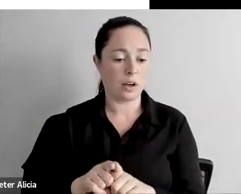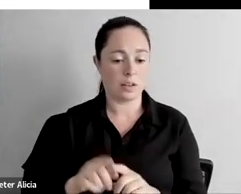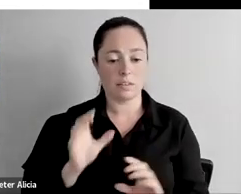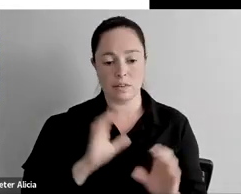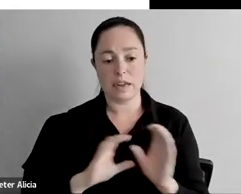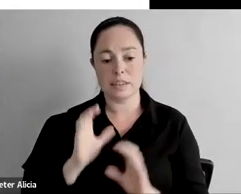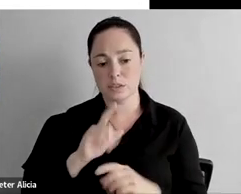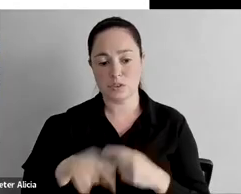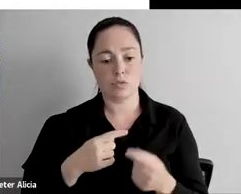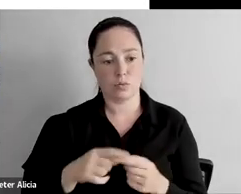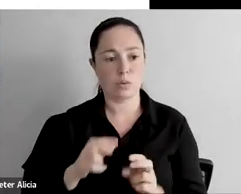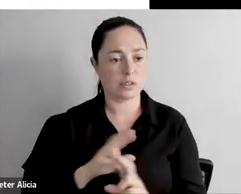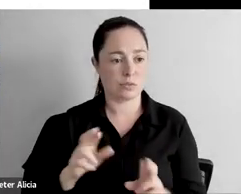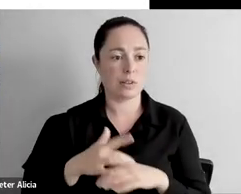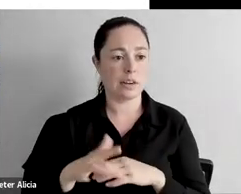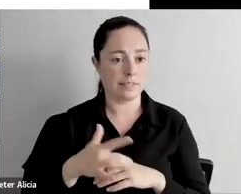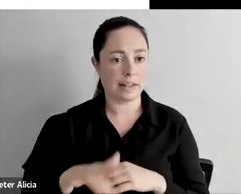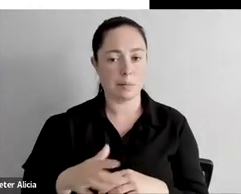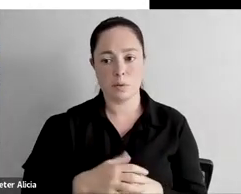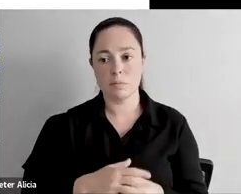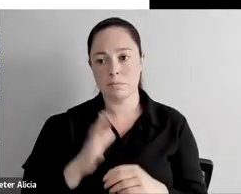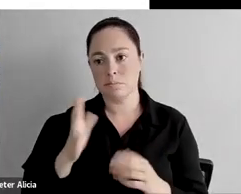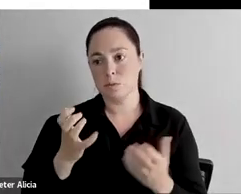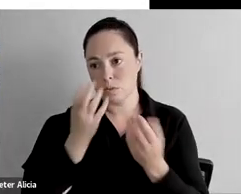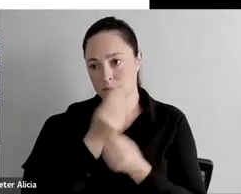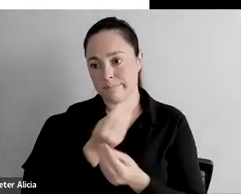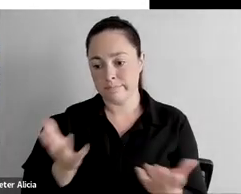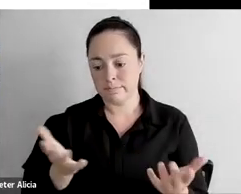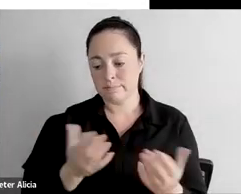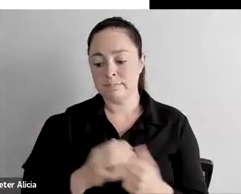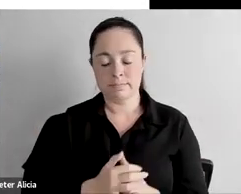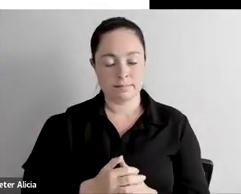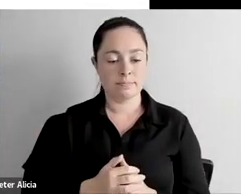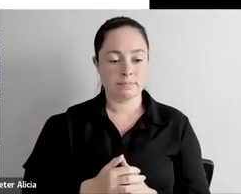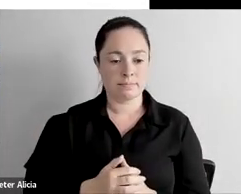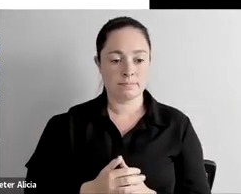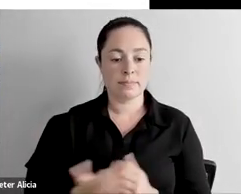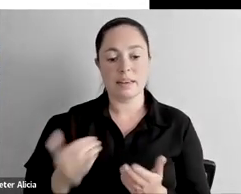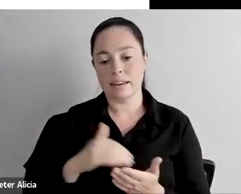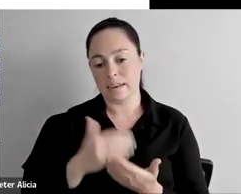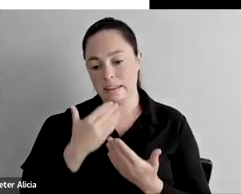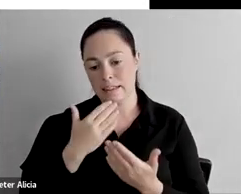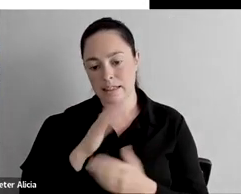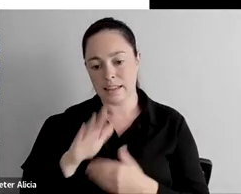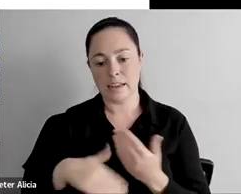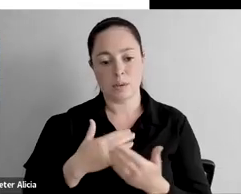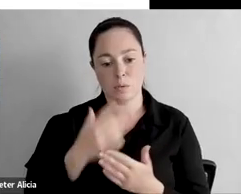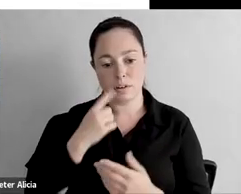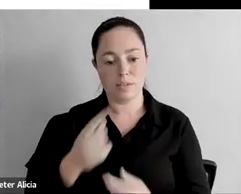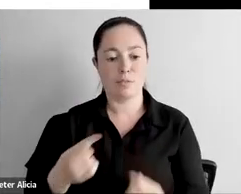it's ready but I just wanted to make sure that you had those things so again thank you all so much I'm going